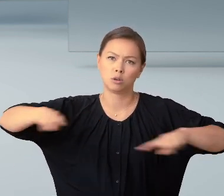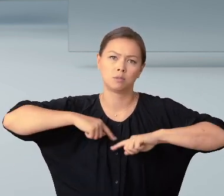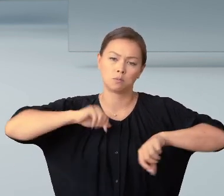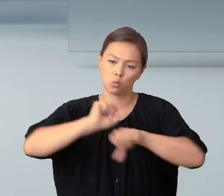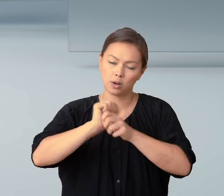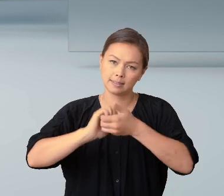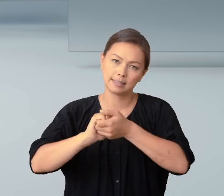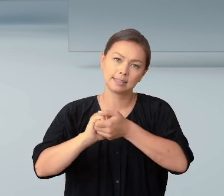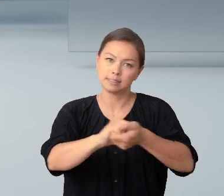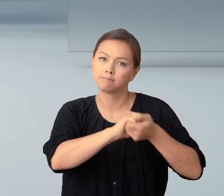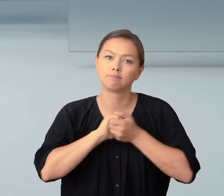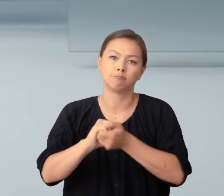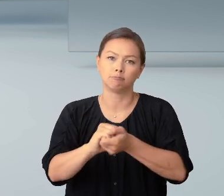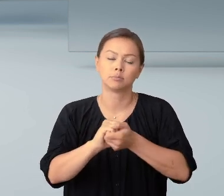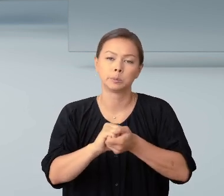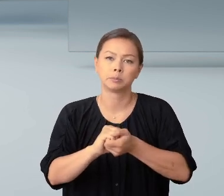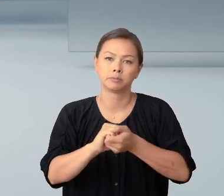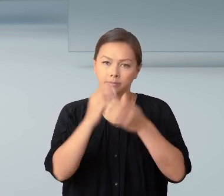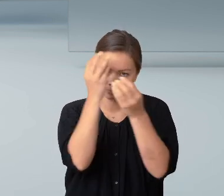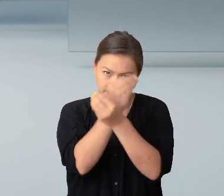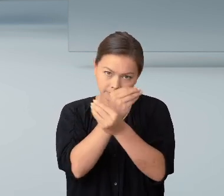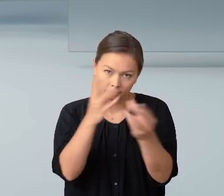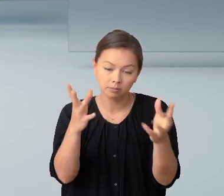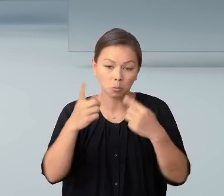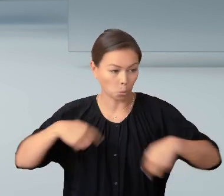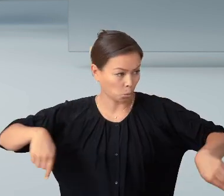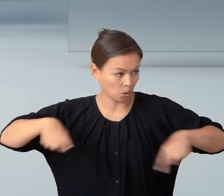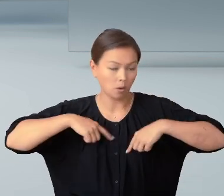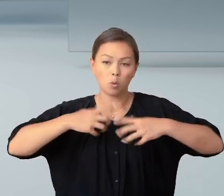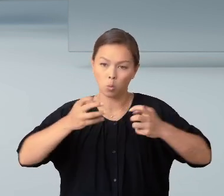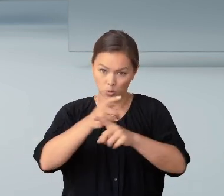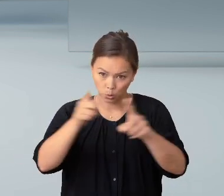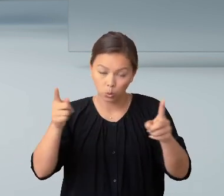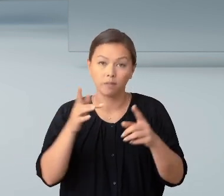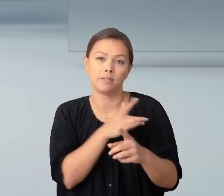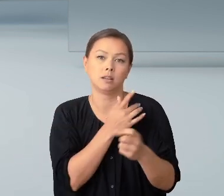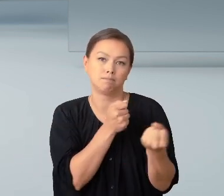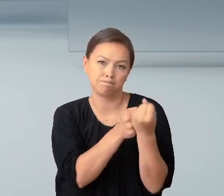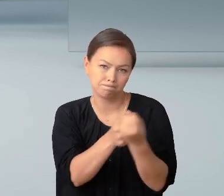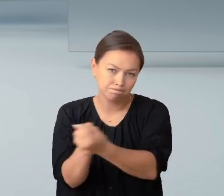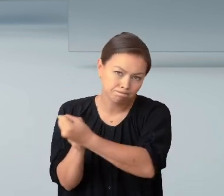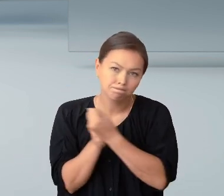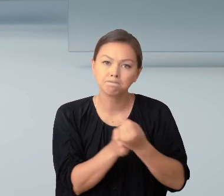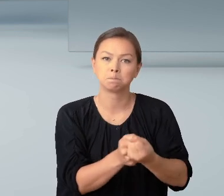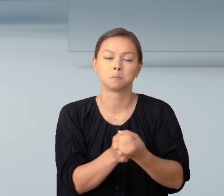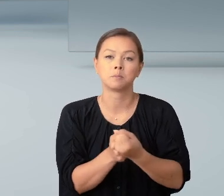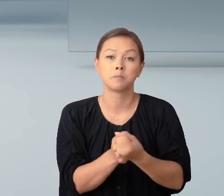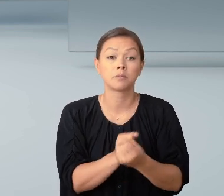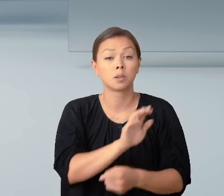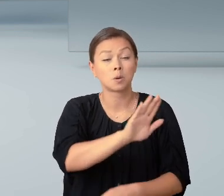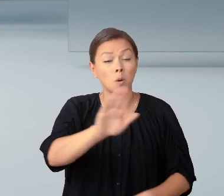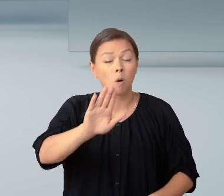and let them know we are all about change management. We want everyone to feel supported. They were really efficient in their old system.